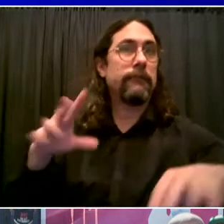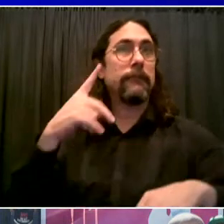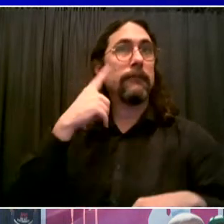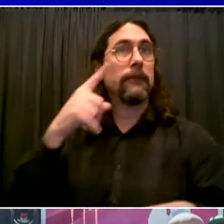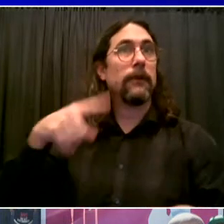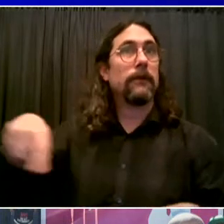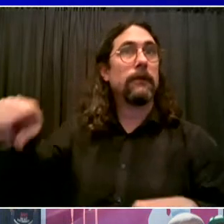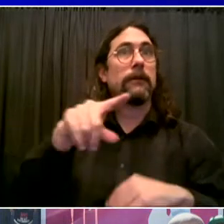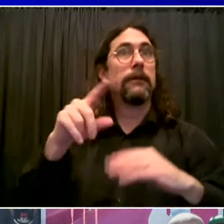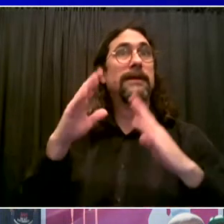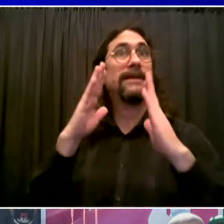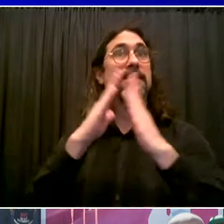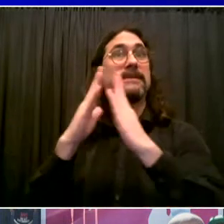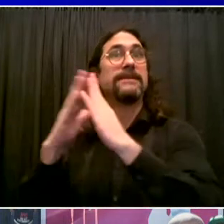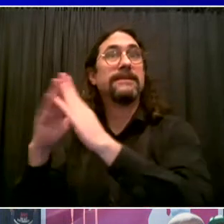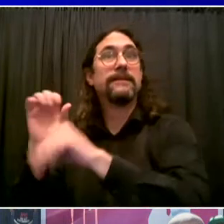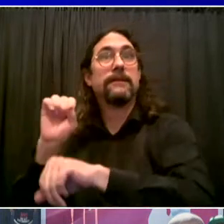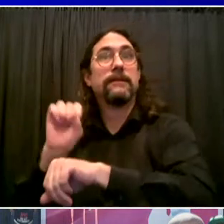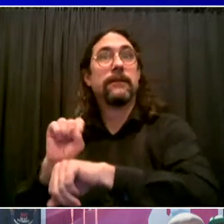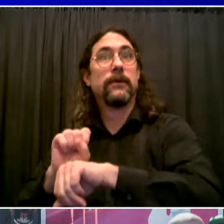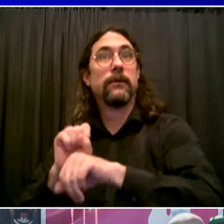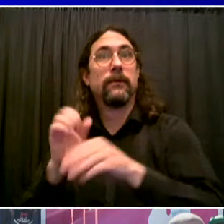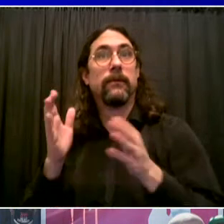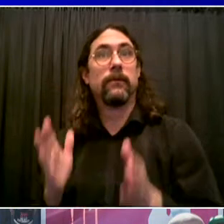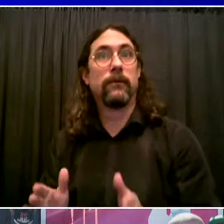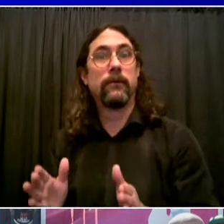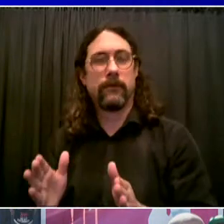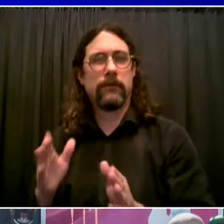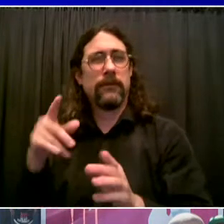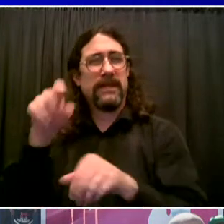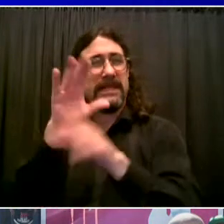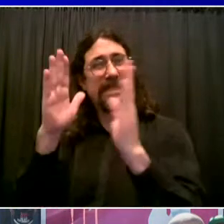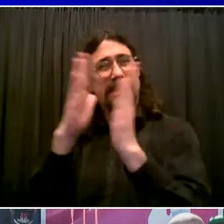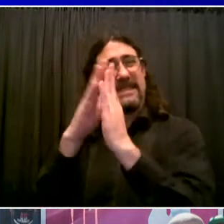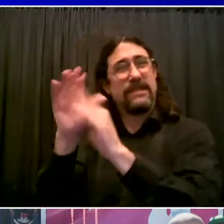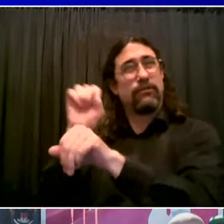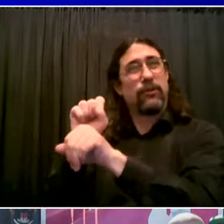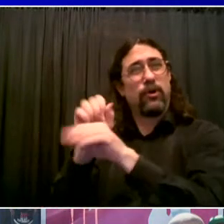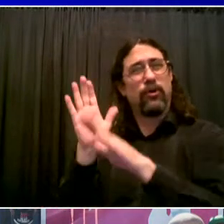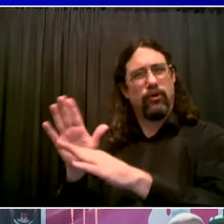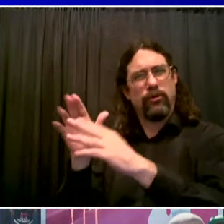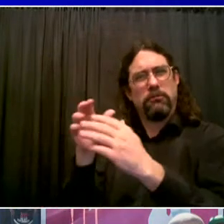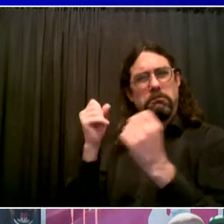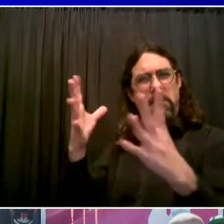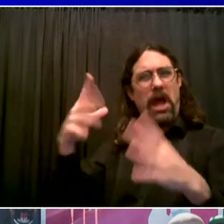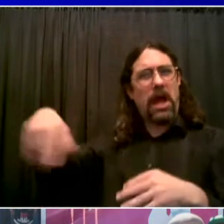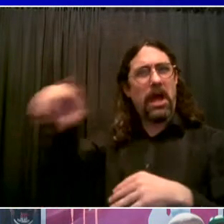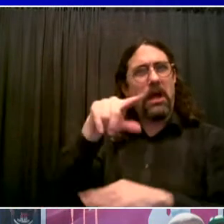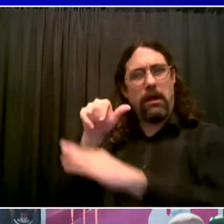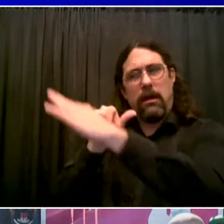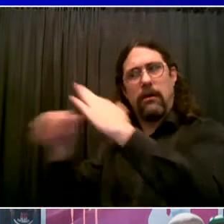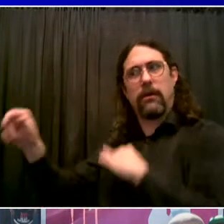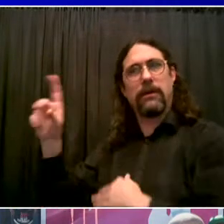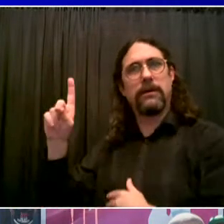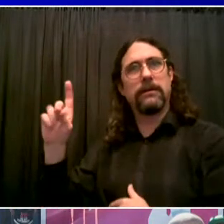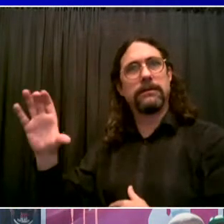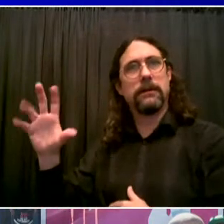WE HAVE A DEDICATED HOTLINE , SPECIFIC APPOINTMENTS THAT ARE BEING